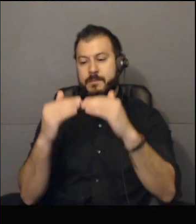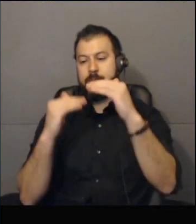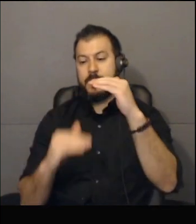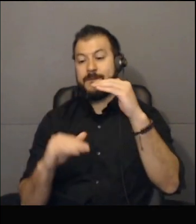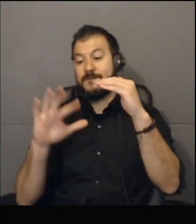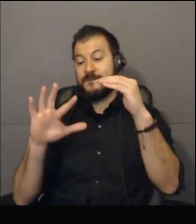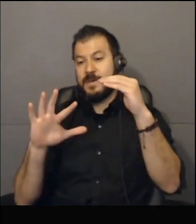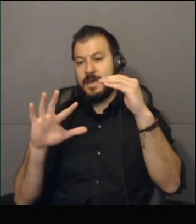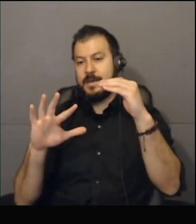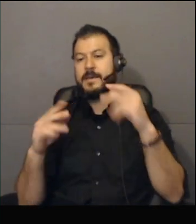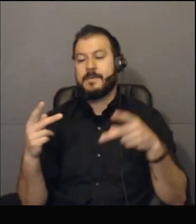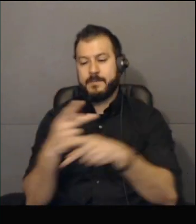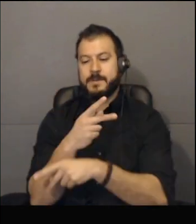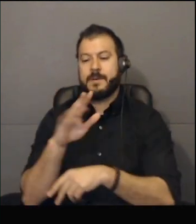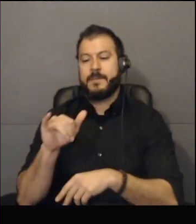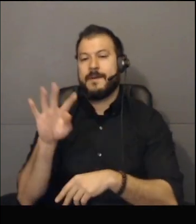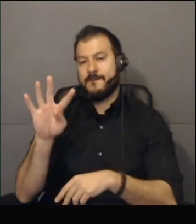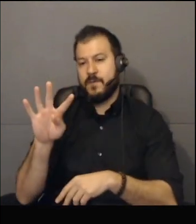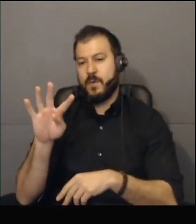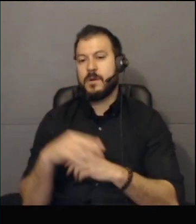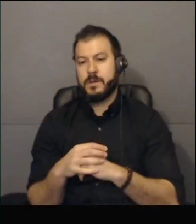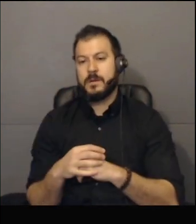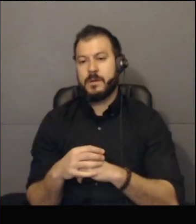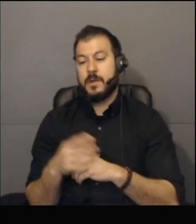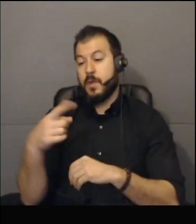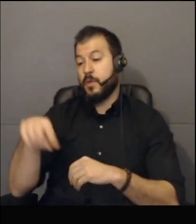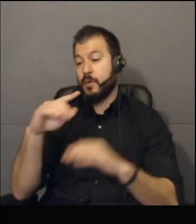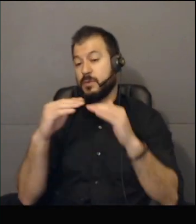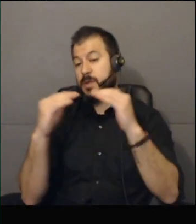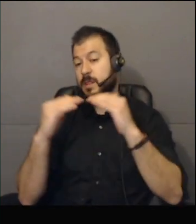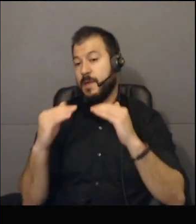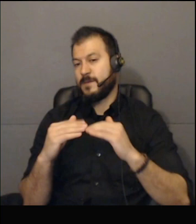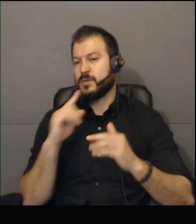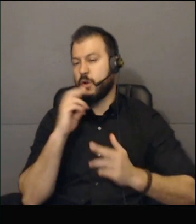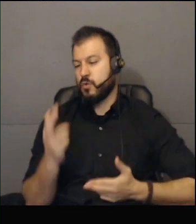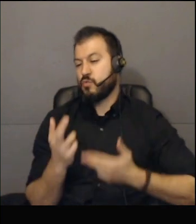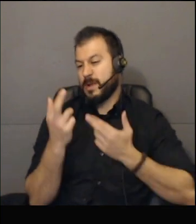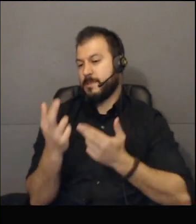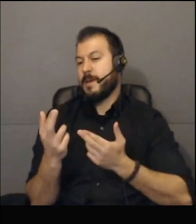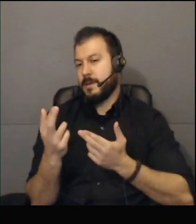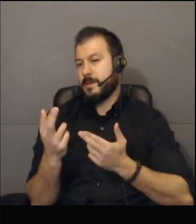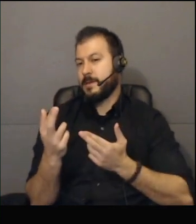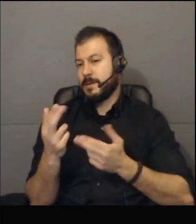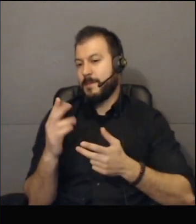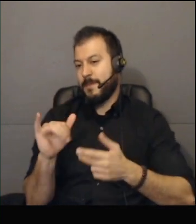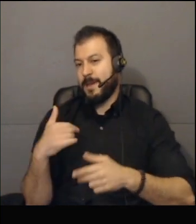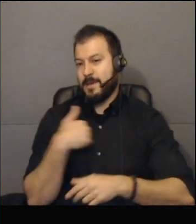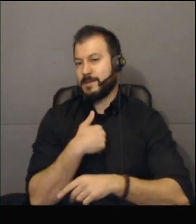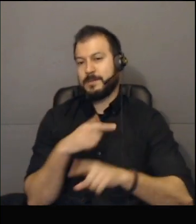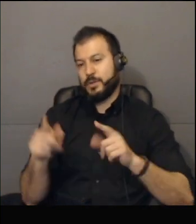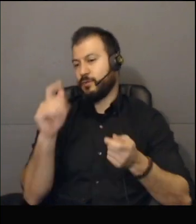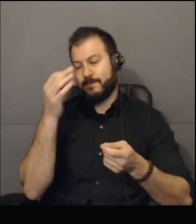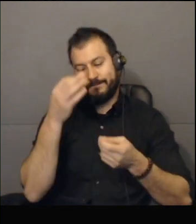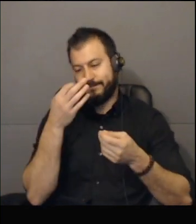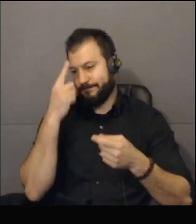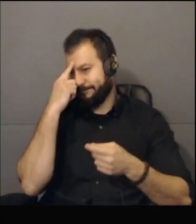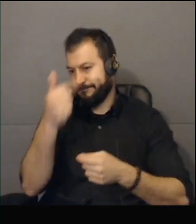right? Those levels are recommended by the platform you are free to modify them. You are free to use the mask you want.